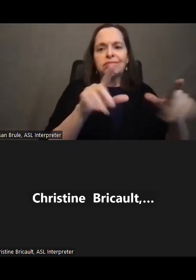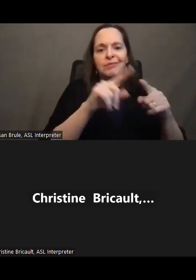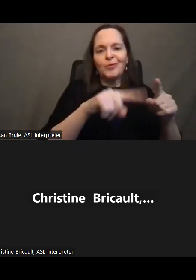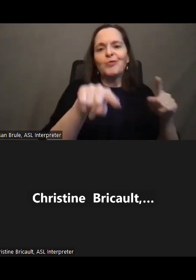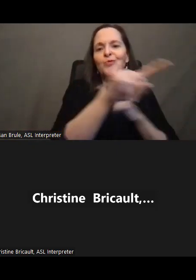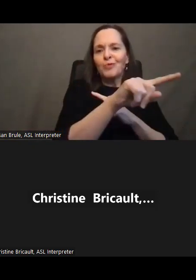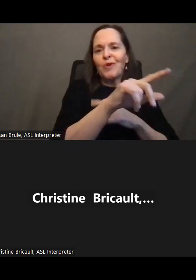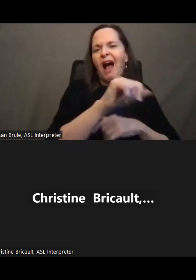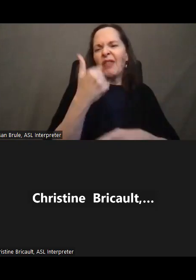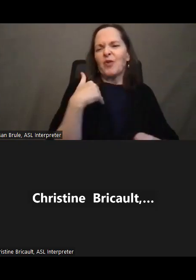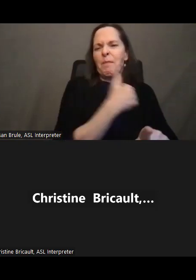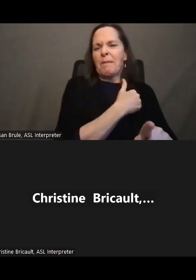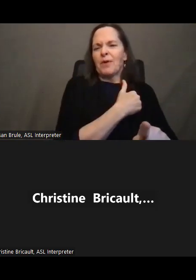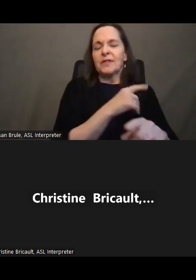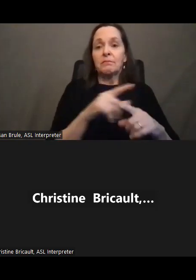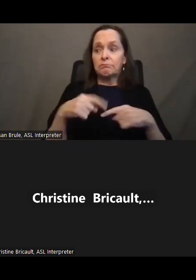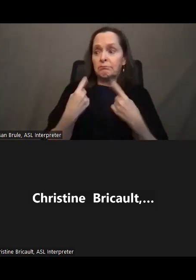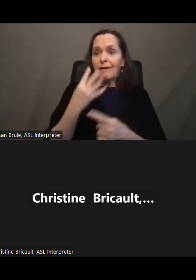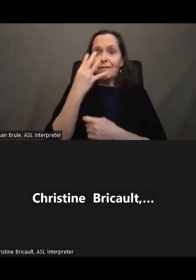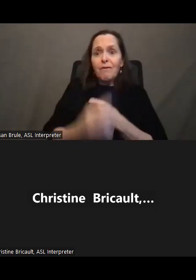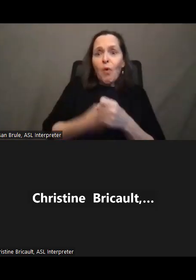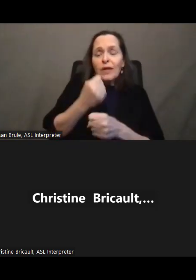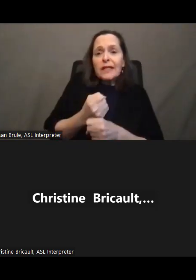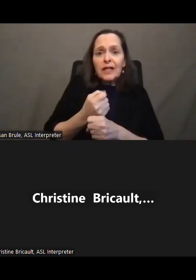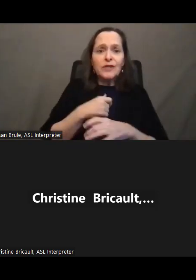but over the last six months his performance has declined.